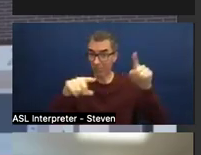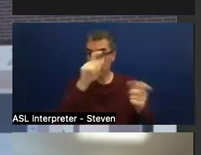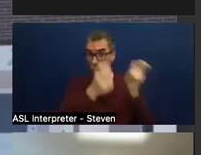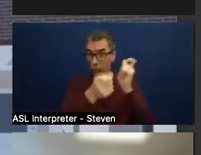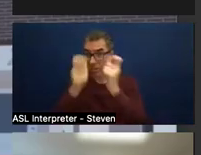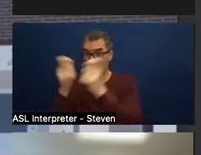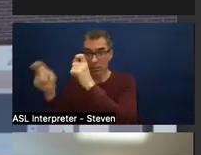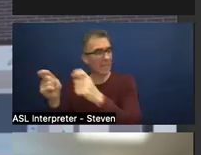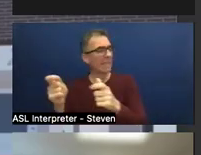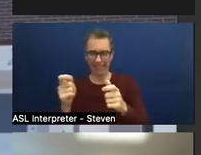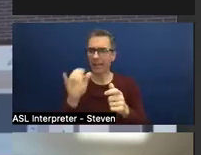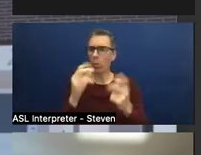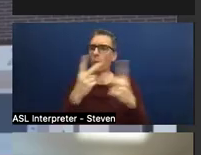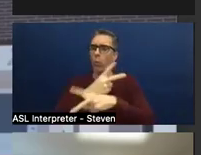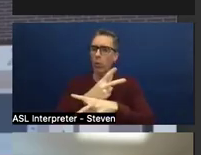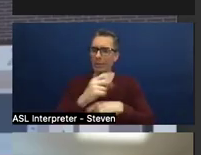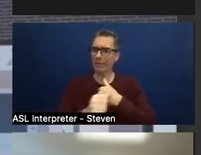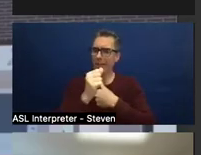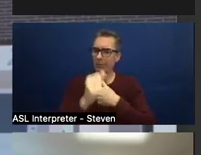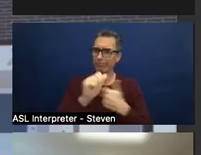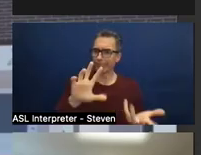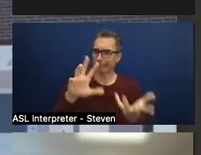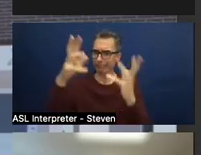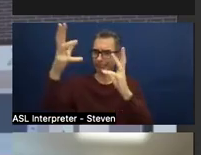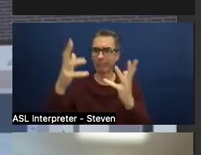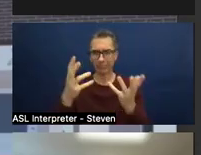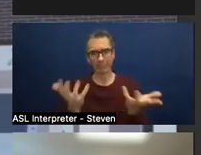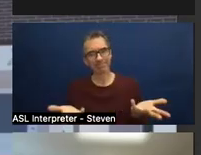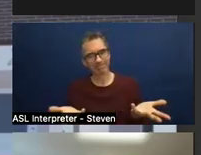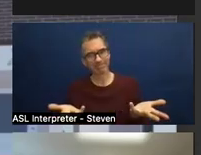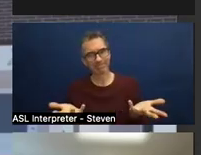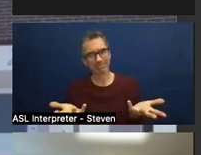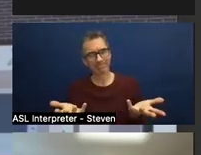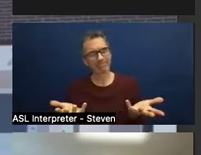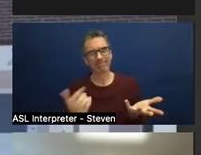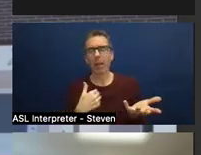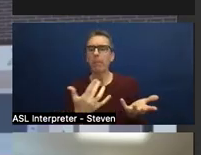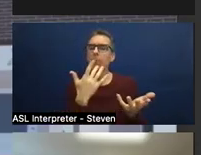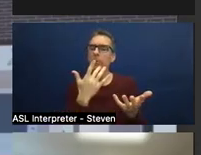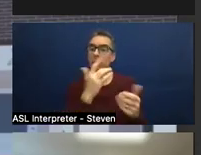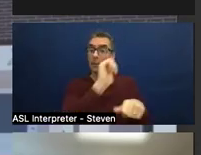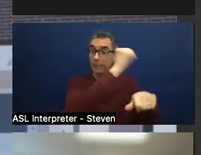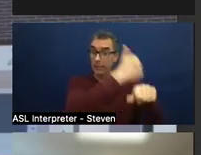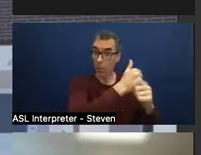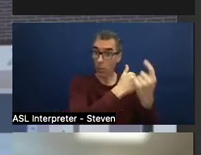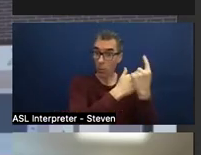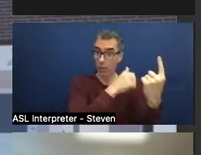it becomes more dangerous. And so if we could have consistent, safe, you know,